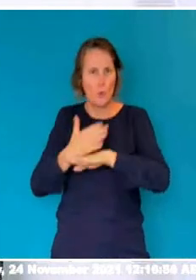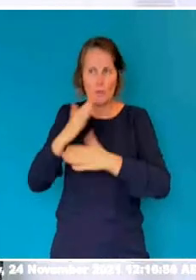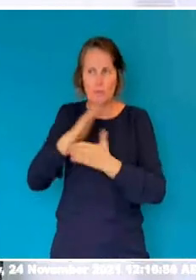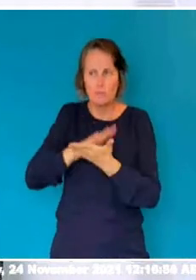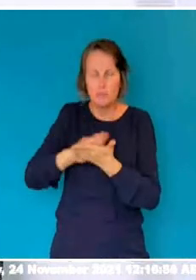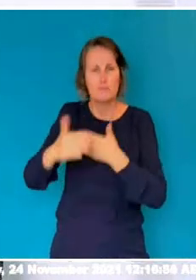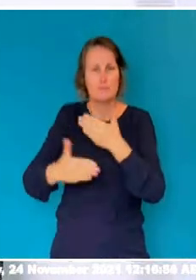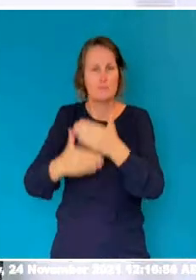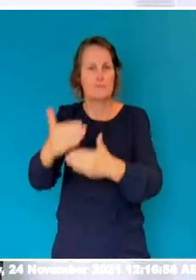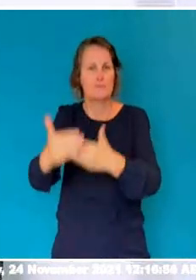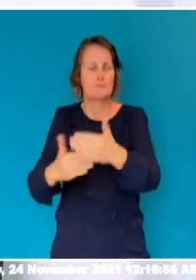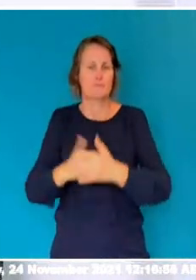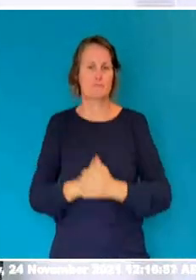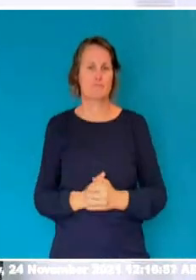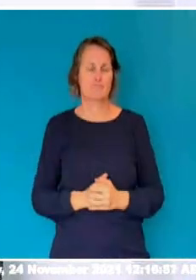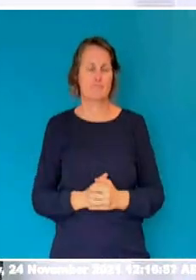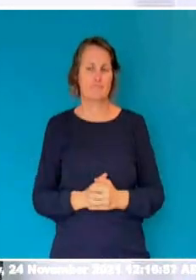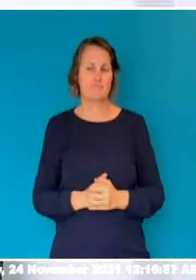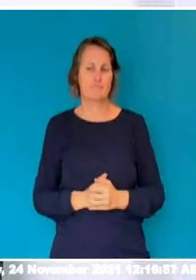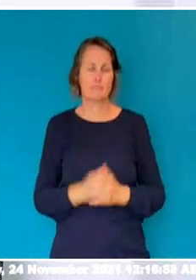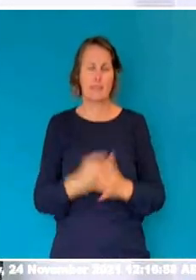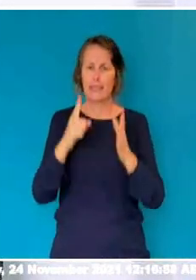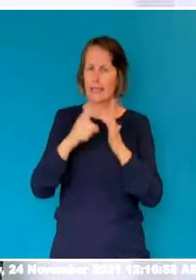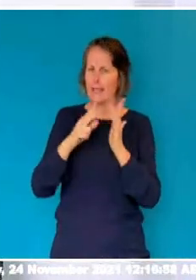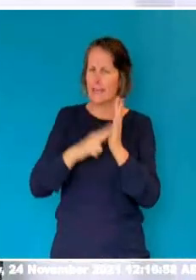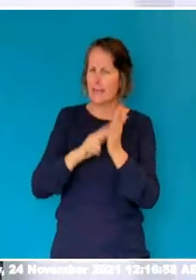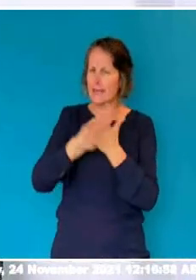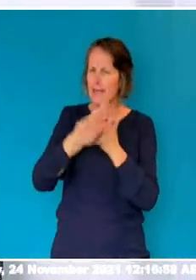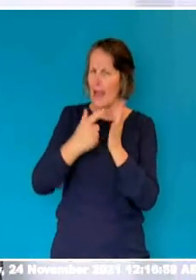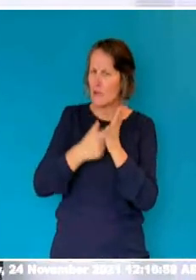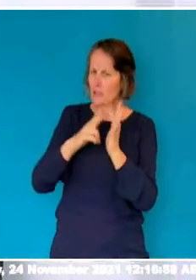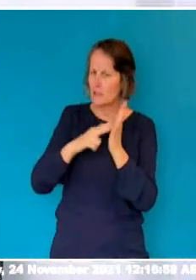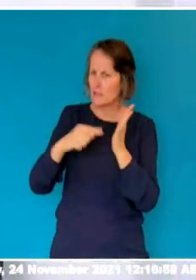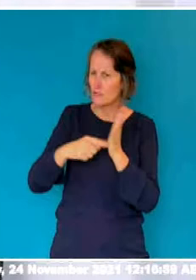Who identifies them and when are they communicated to employees or candidates?